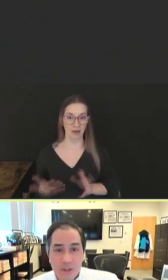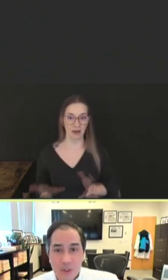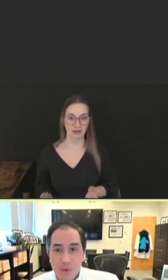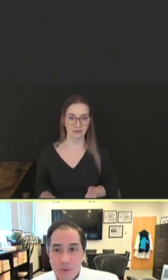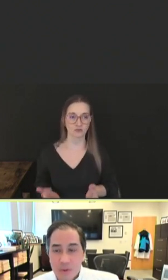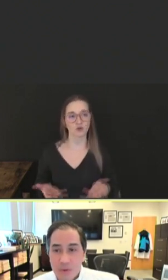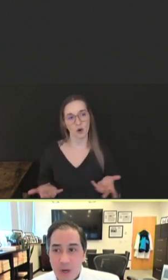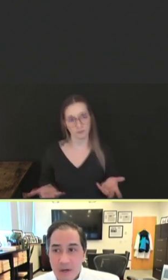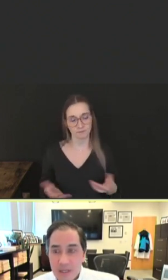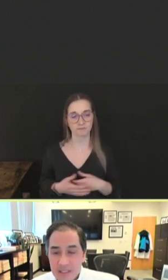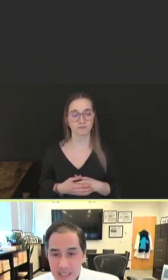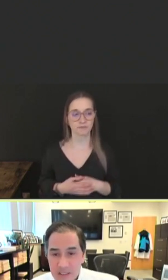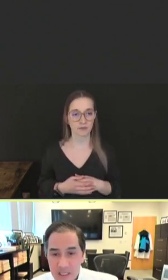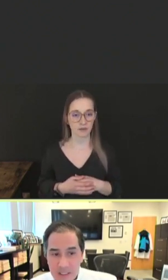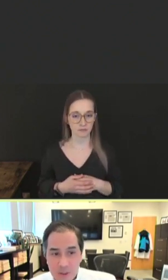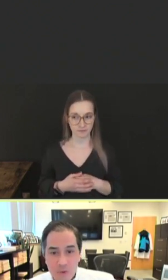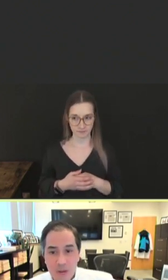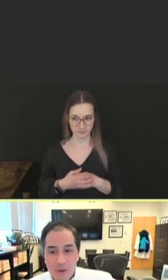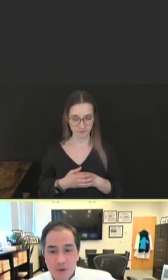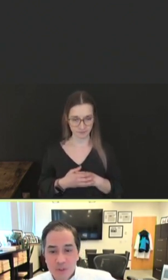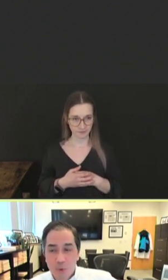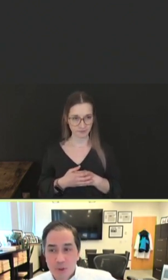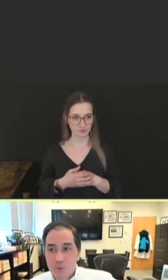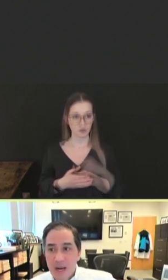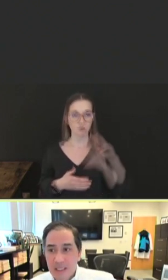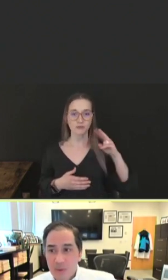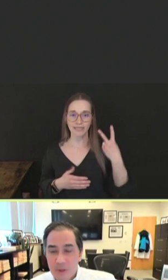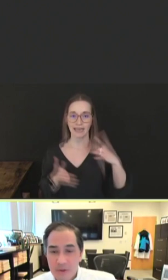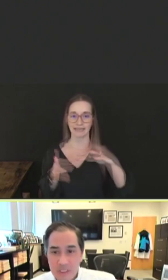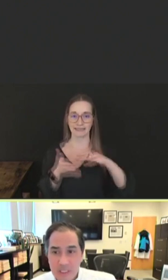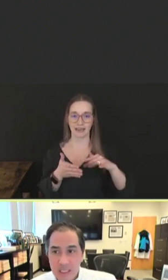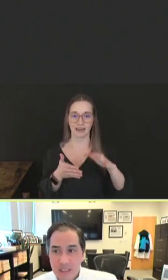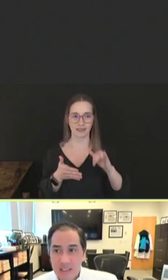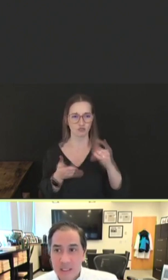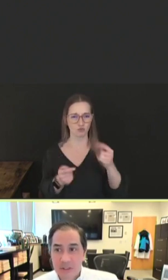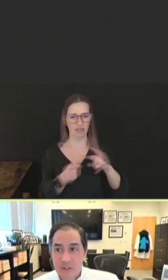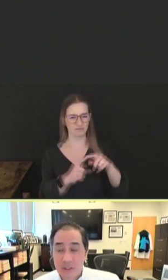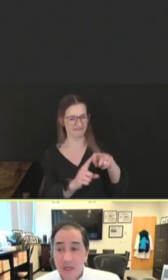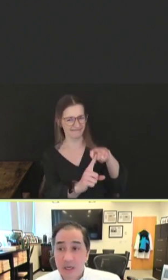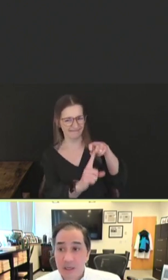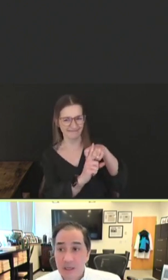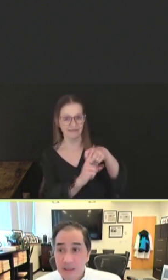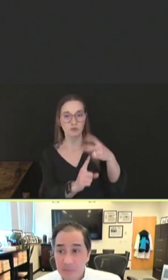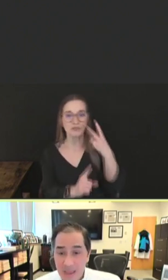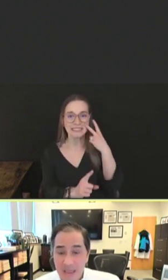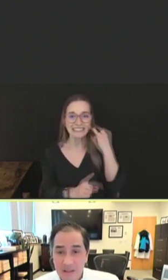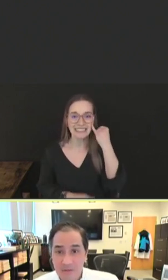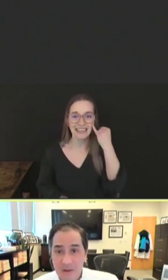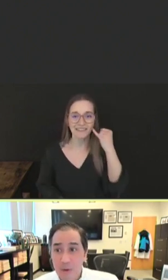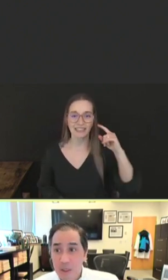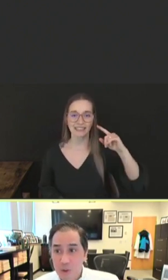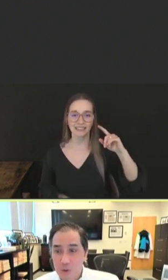So in a second study to try to address more directly whether CD8 T cells impact virological